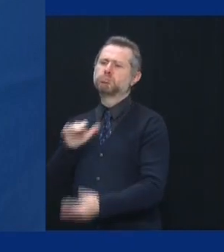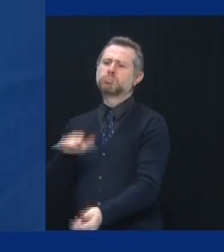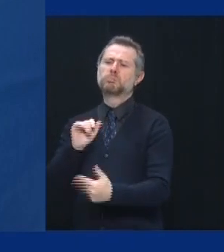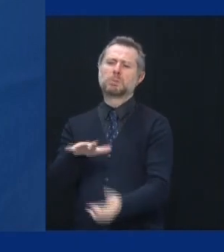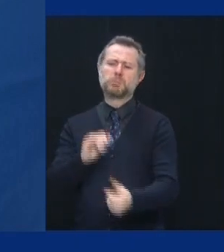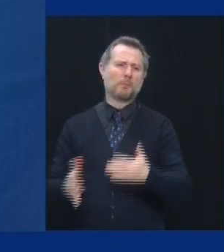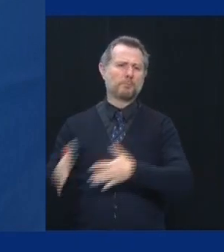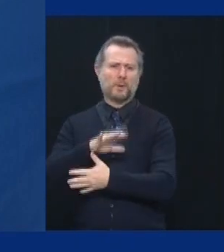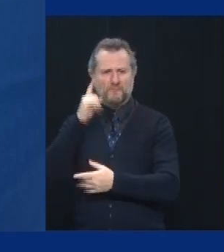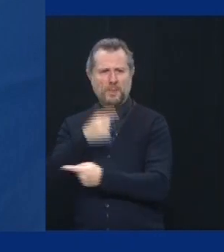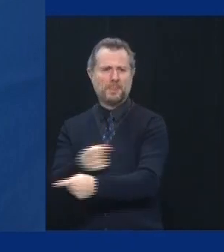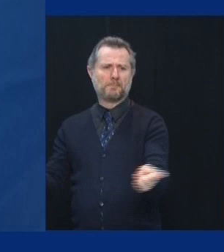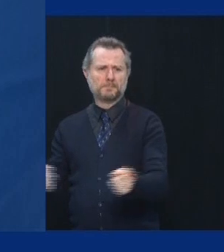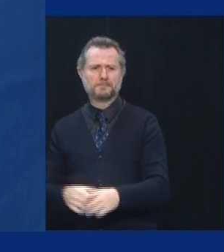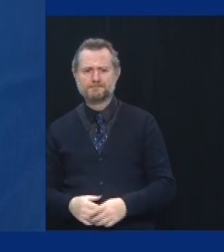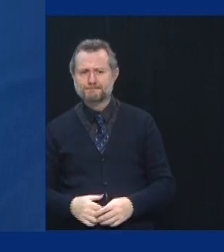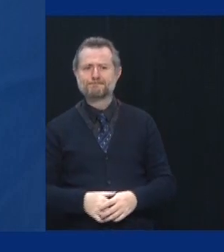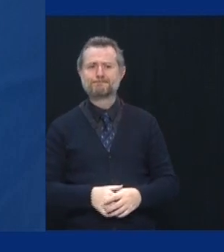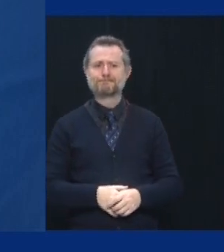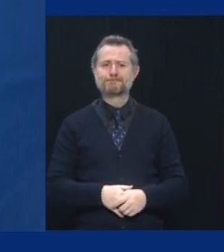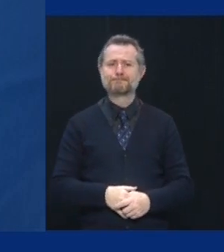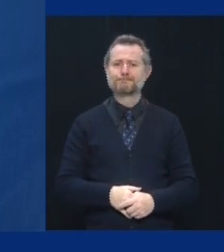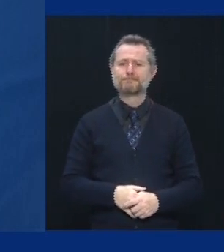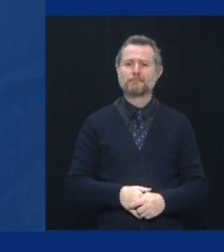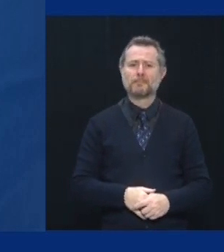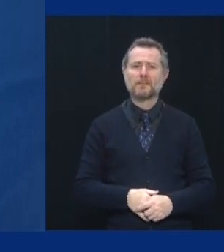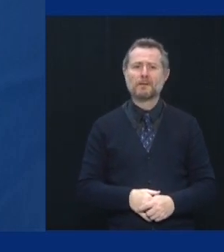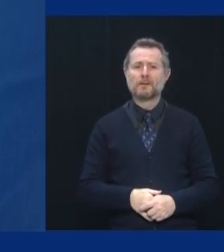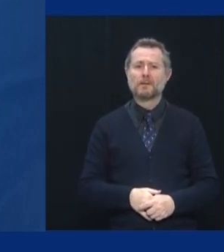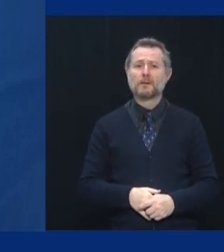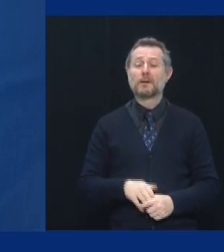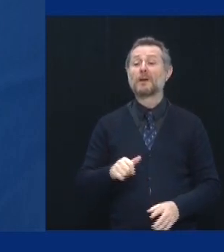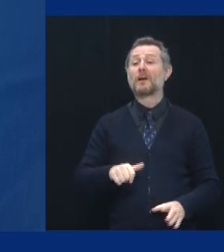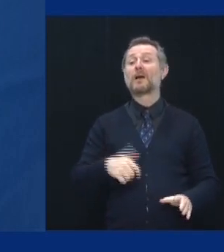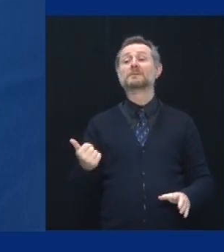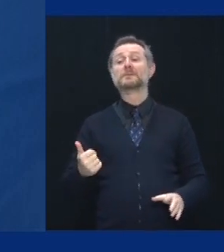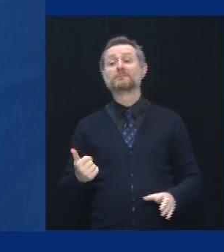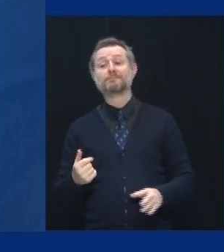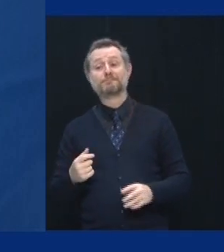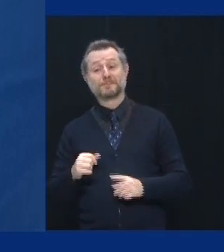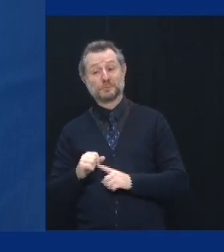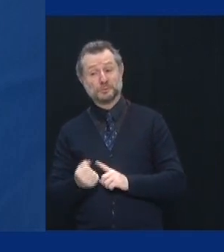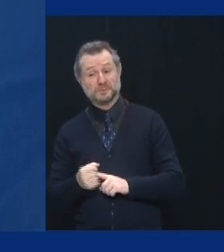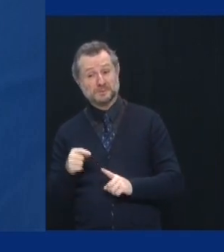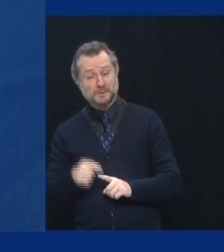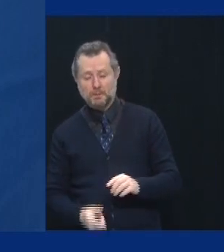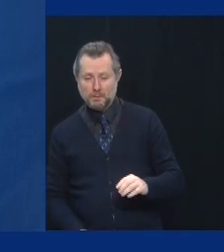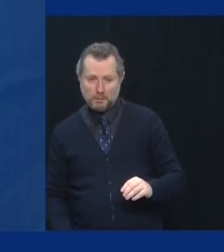ENOUGH. WE WANT TO MAXIMIZE IT. PLACES THAT GET IT OUT FIRST